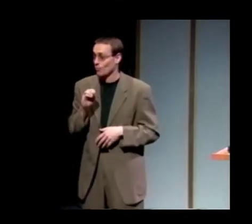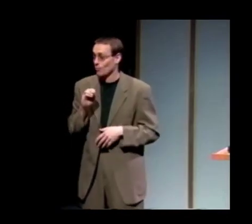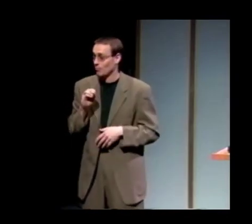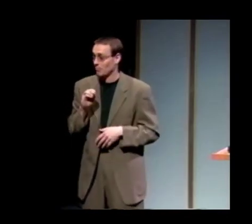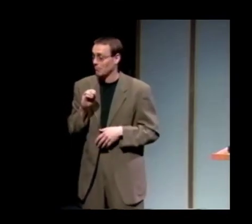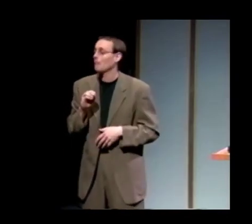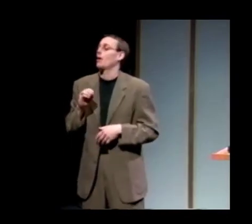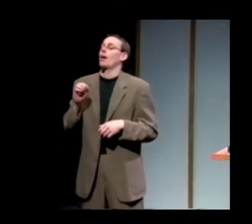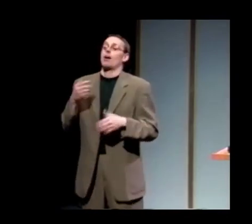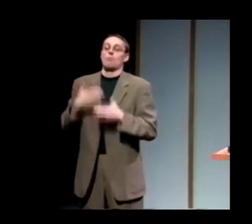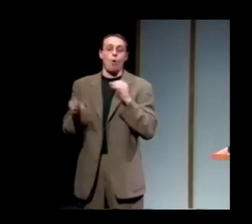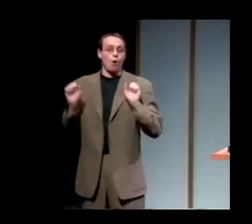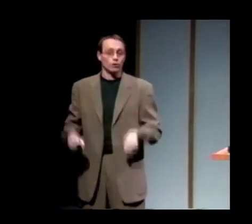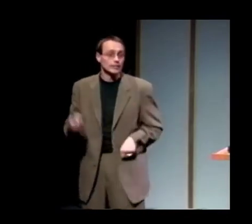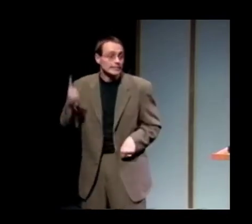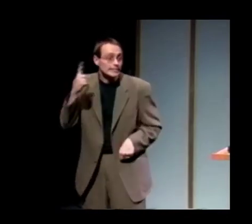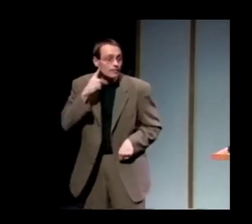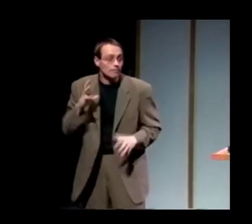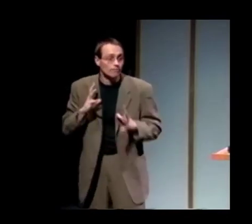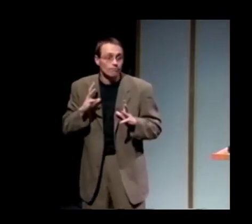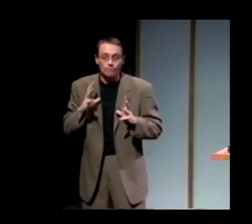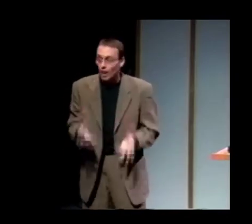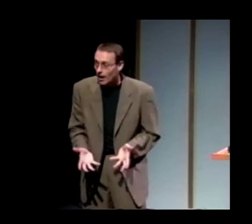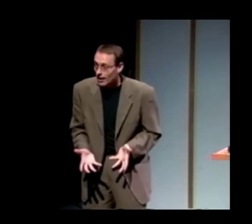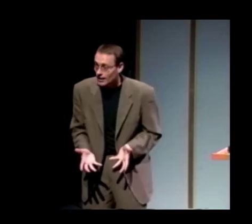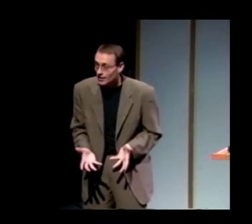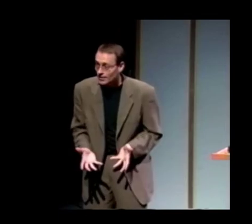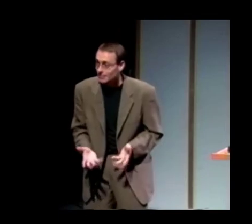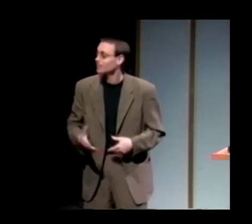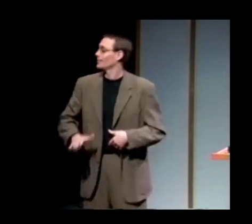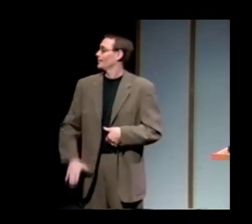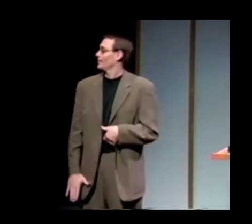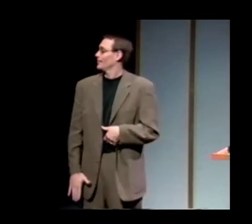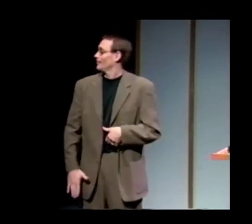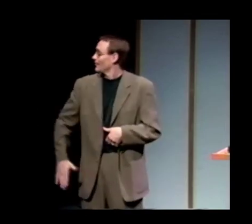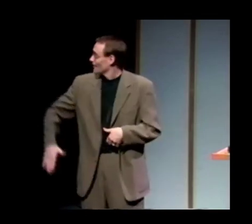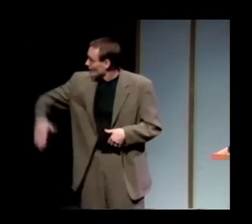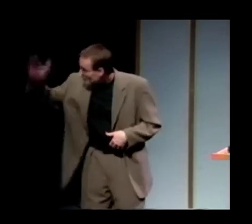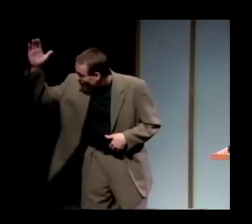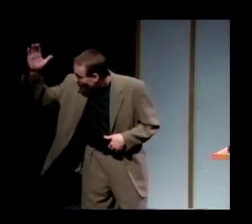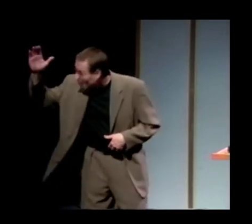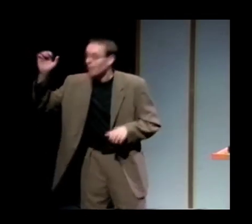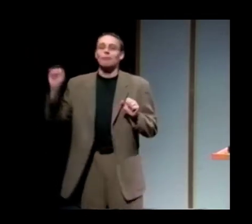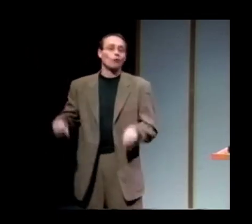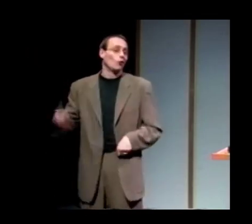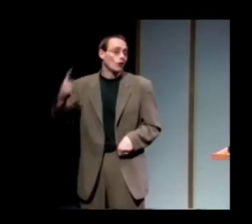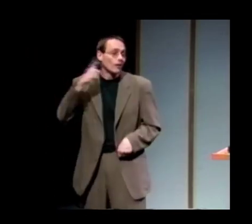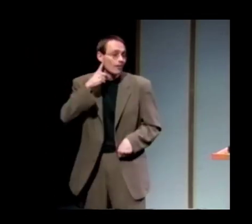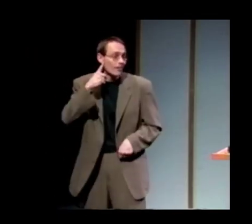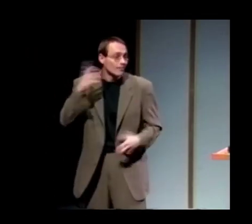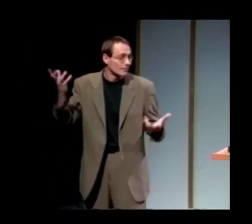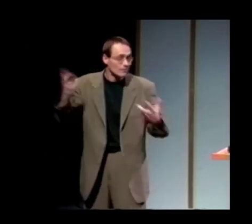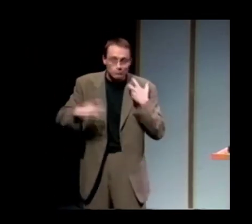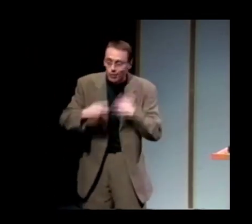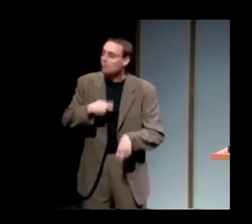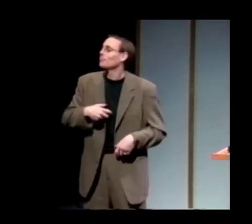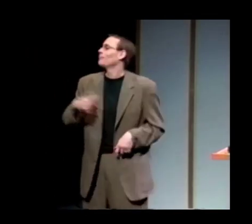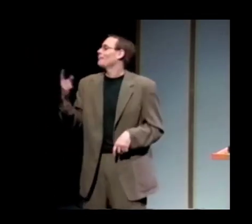I WAS BORN IN COLORADO. I WAS BORN HEARING. HA HA HA! UM, I GREW UP HEARING.